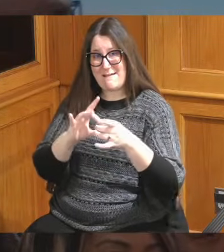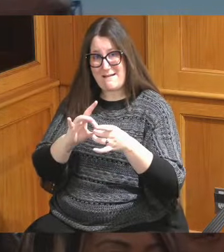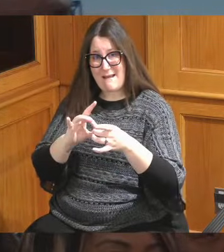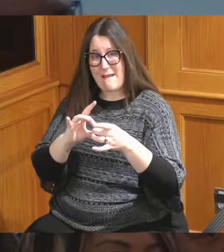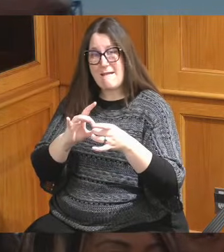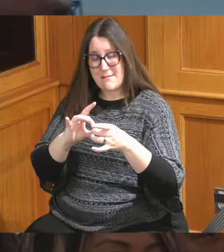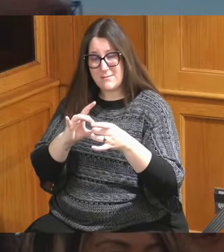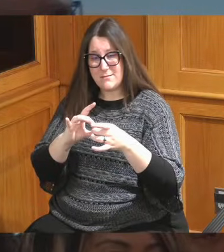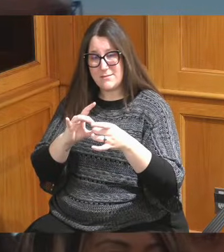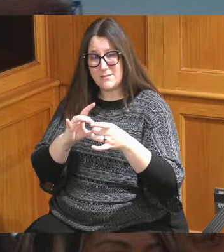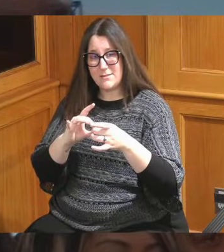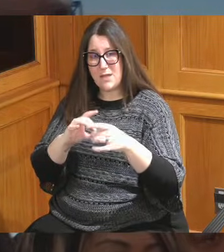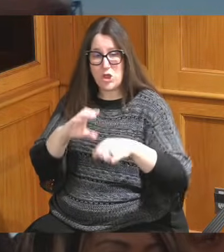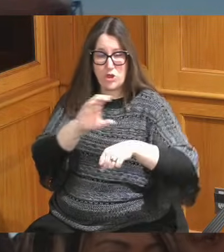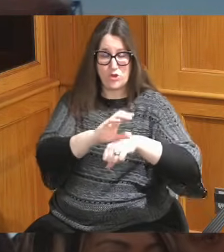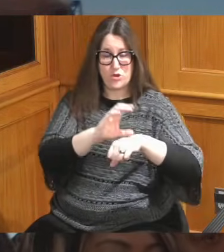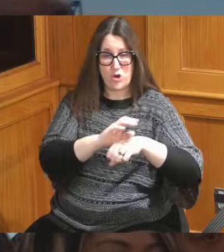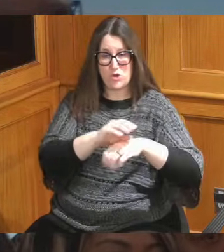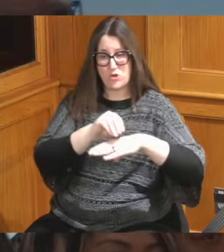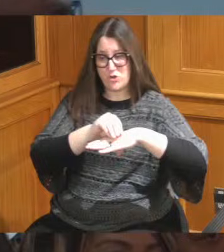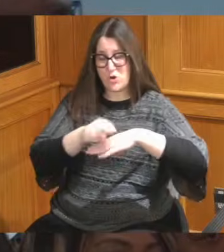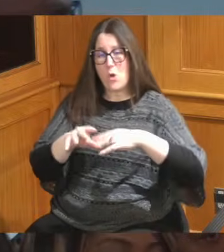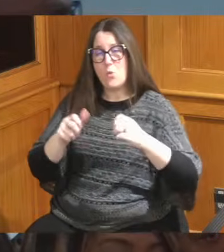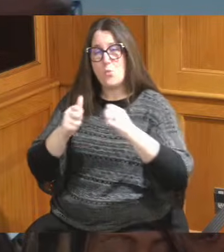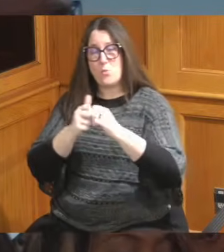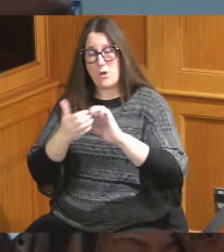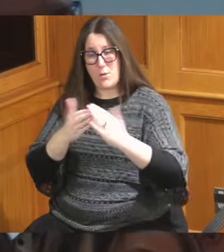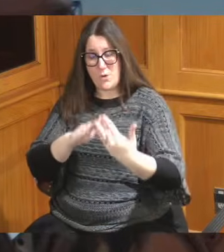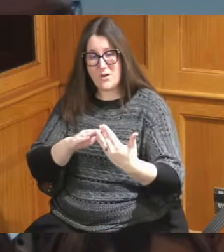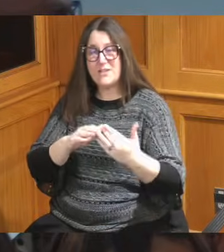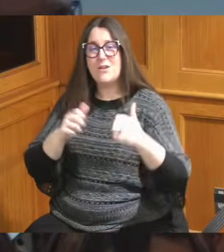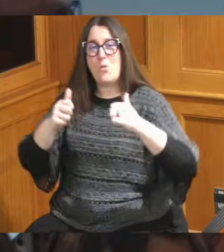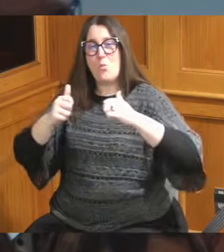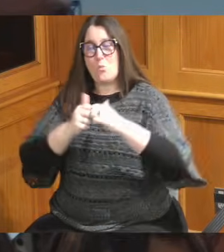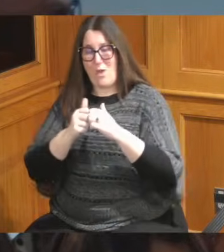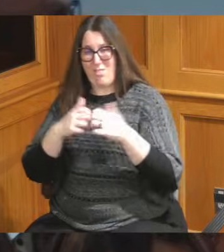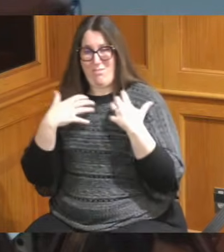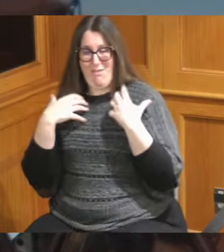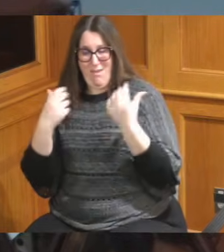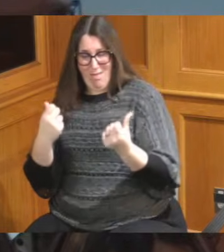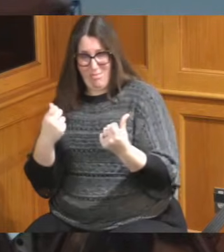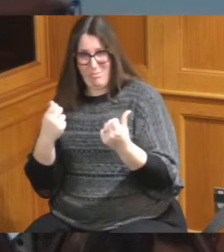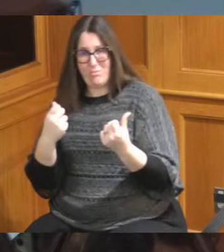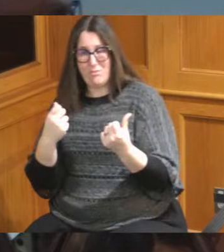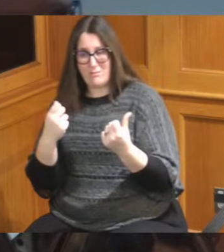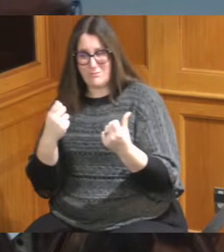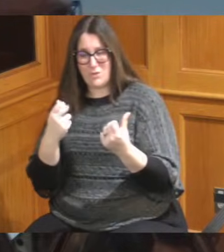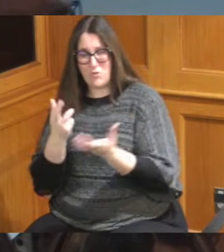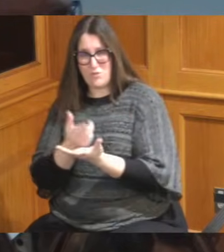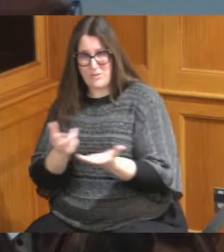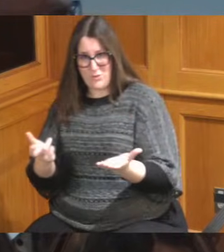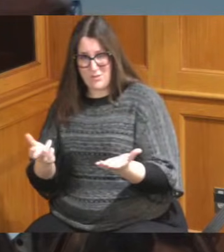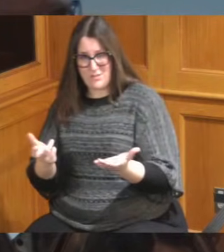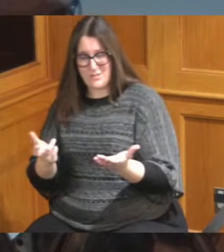members with vital health resources. And whereas guided by its vision of an empowered community